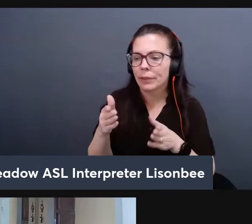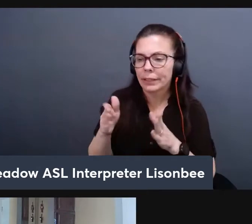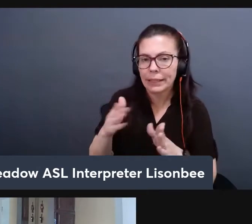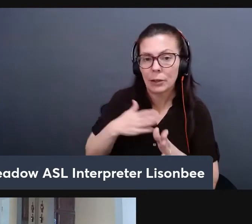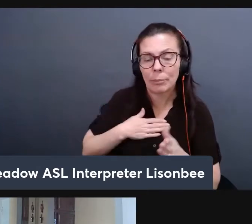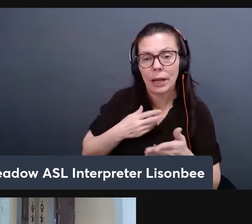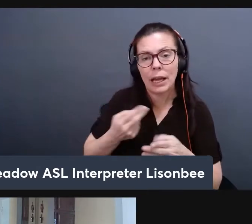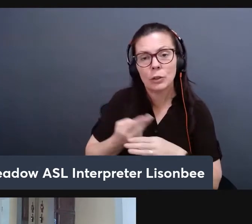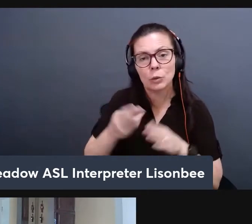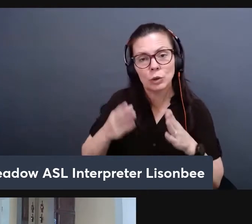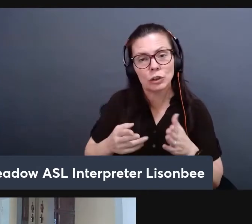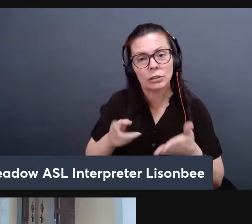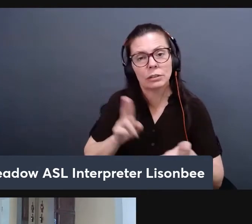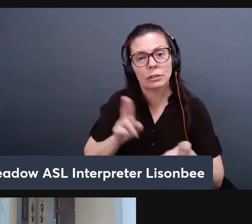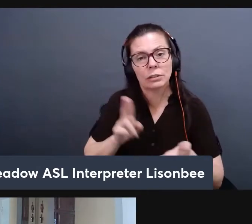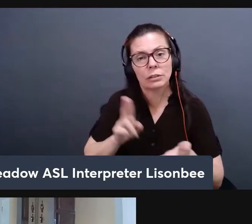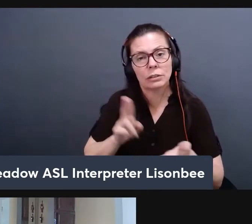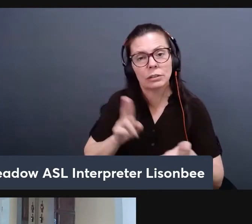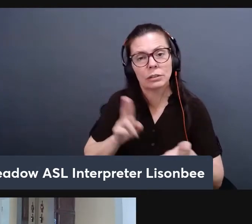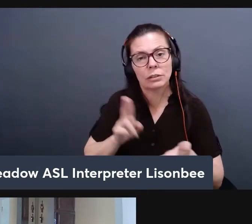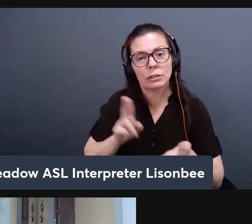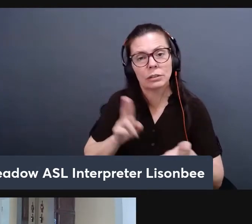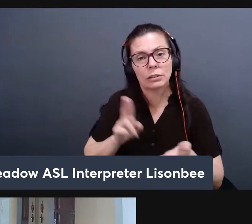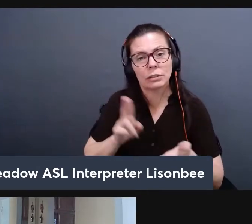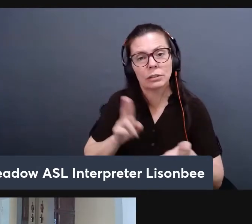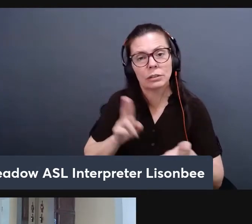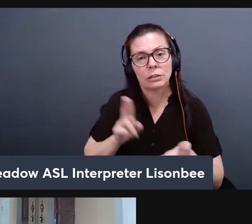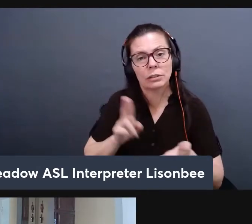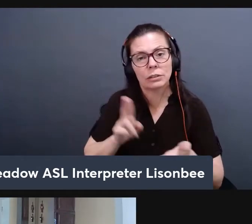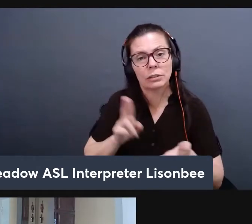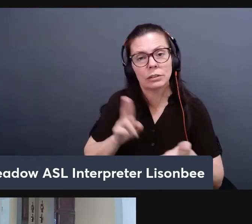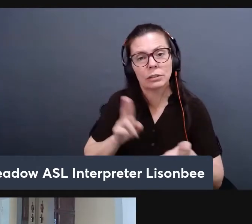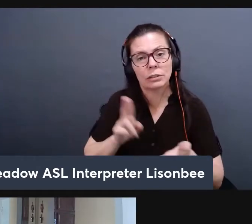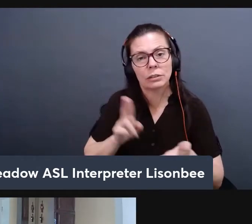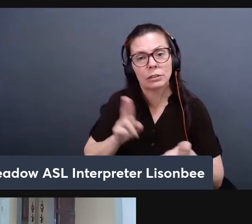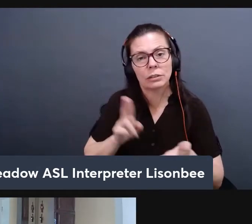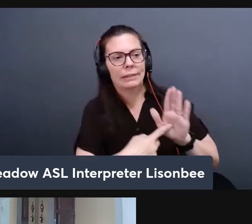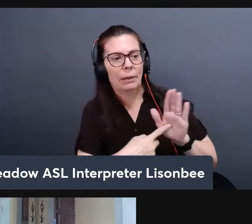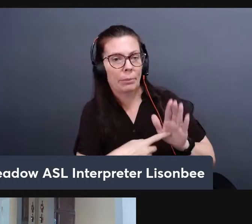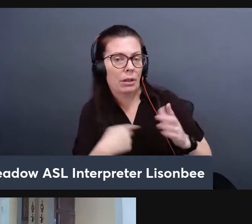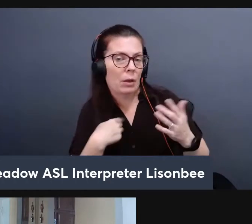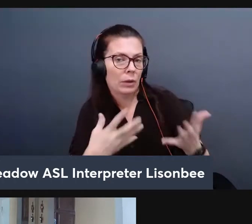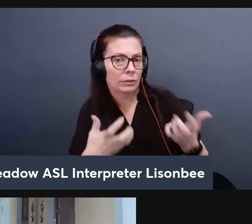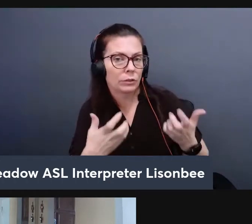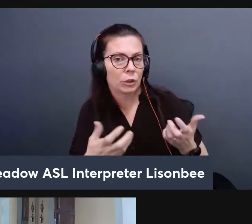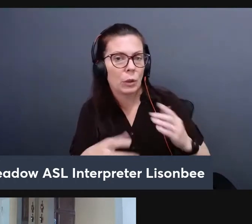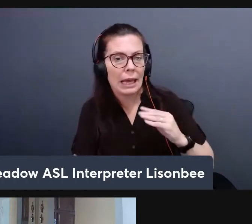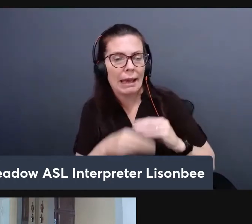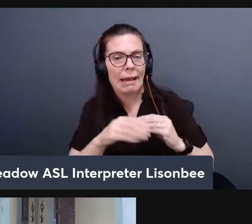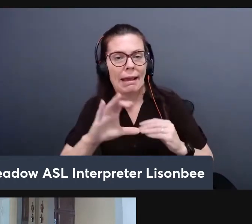using a one time password, or for example, I wanna be able to add Captcha to my login flows